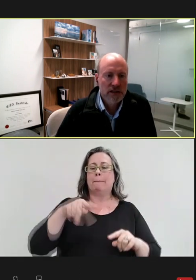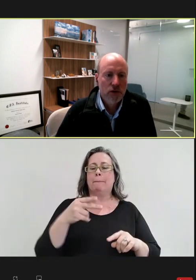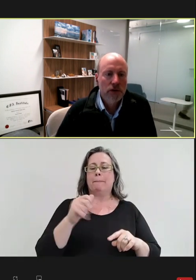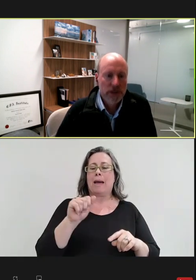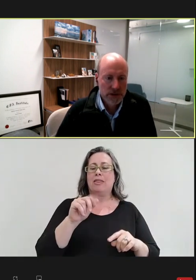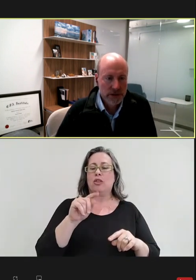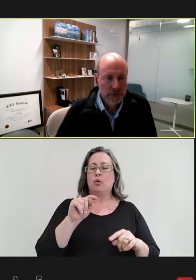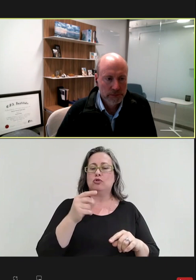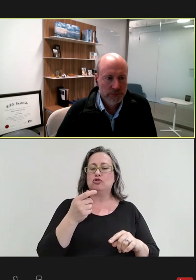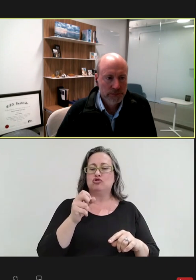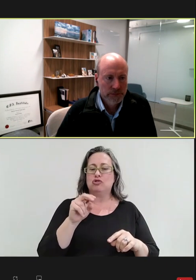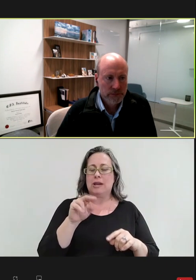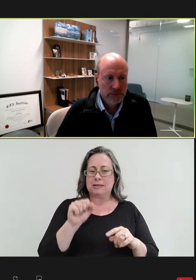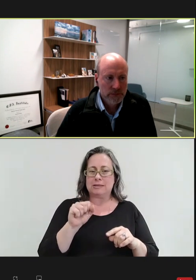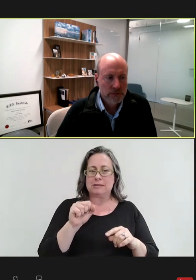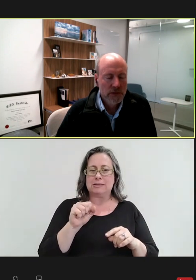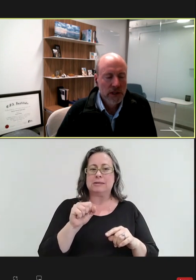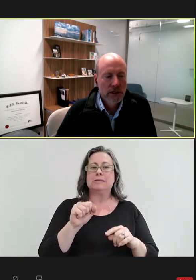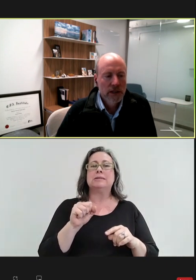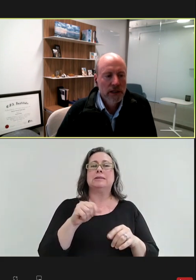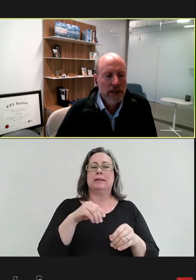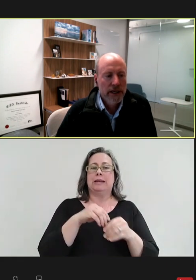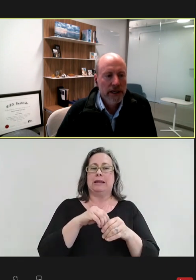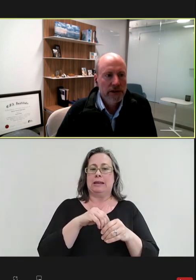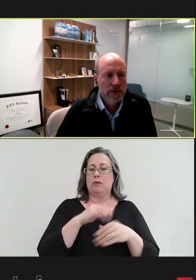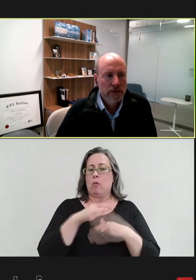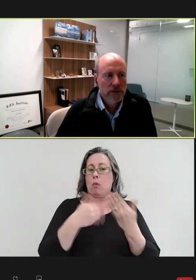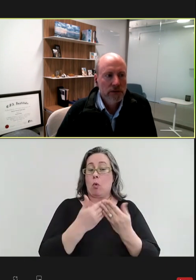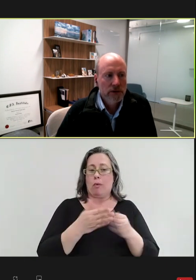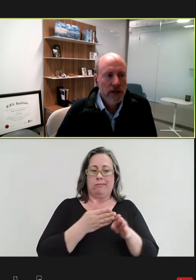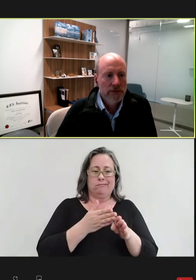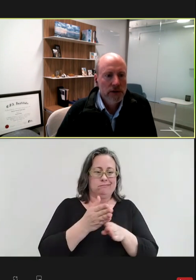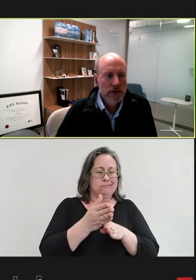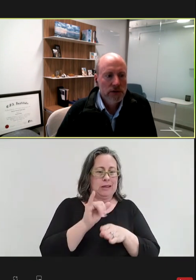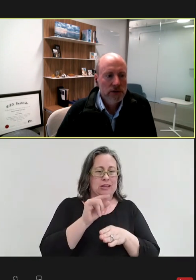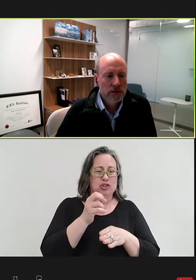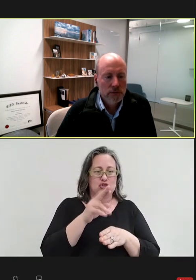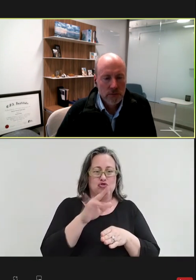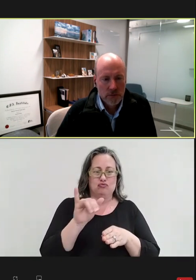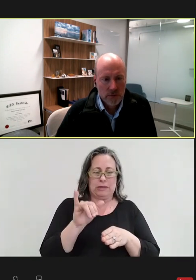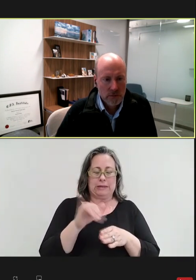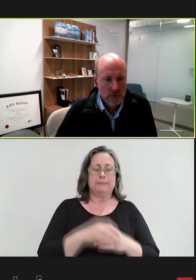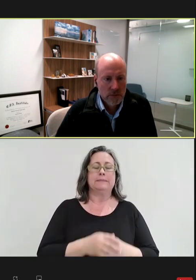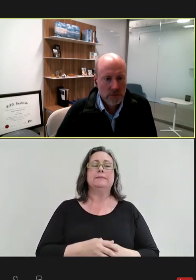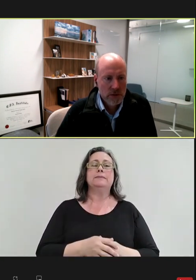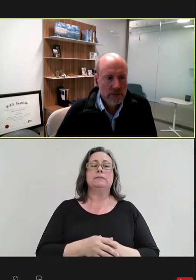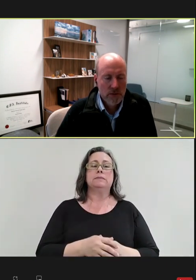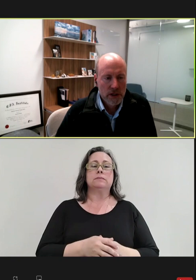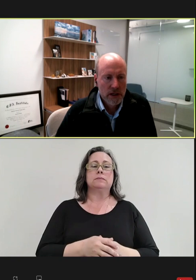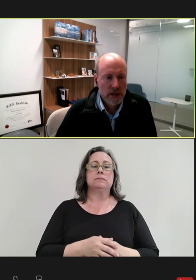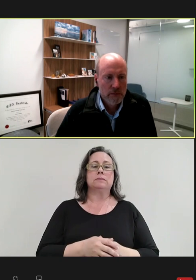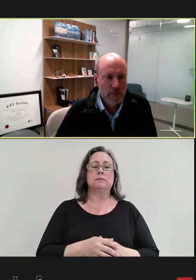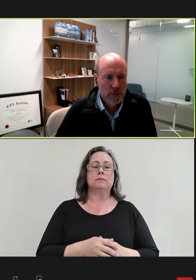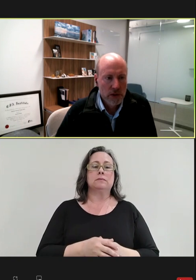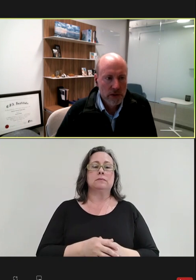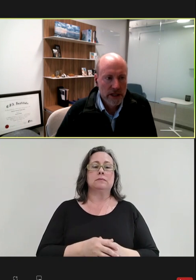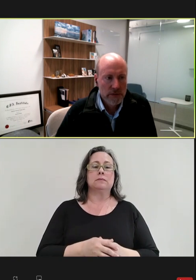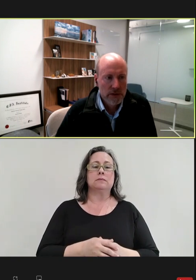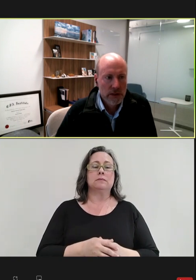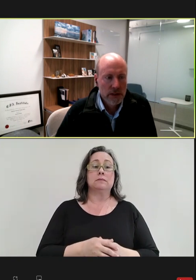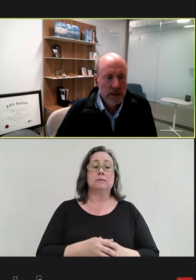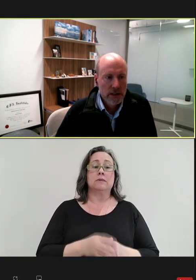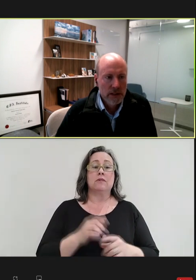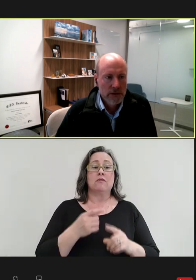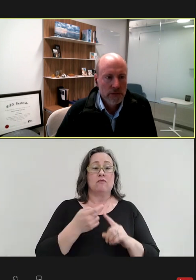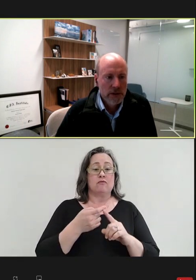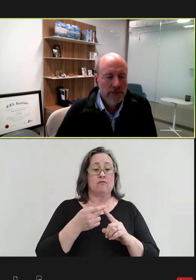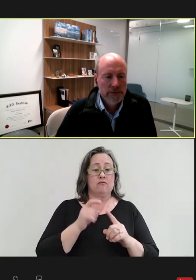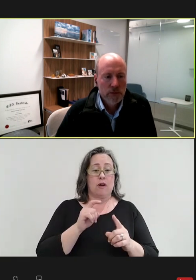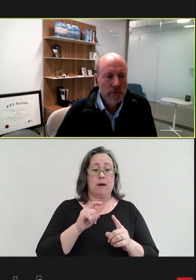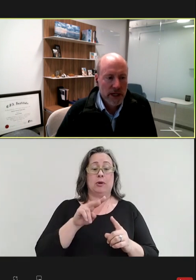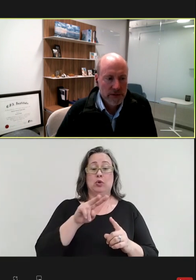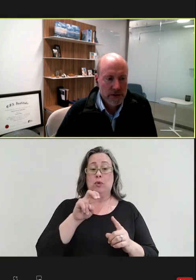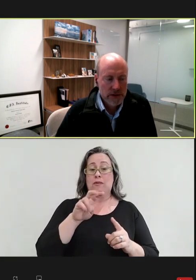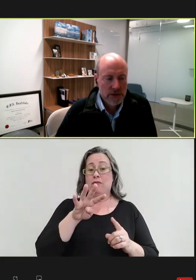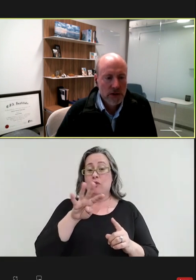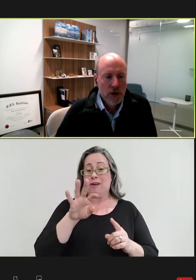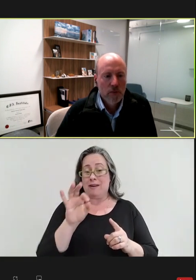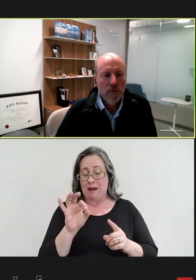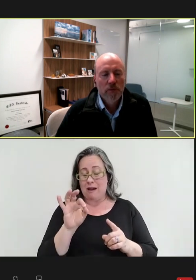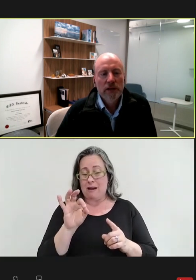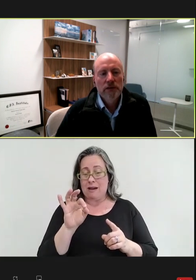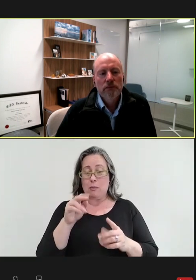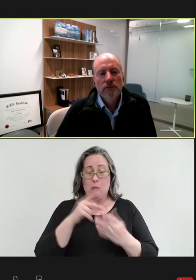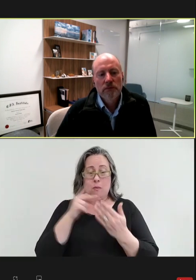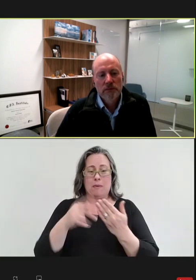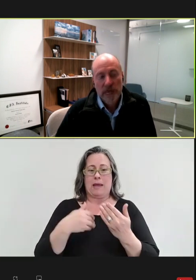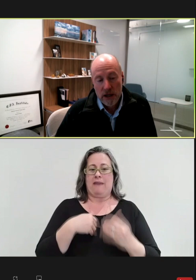the whole industry. And of those 249 programs, we have 51 pathogens. But now,